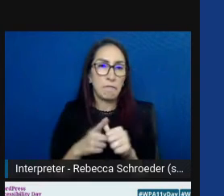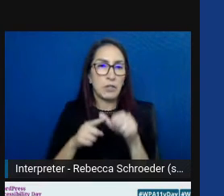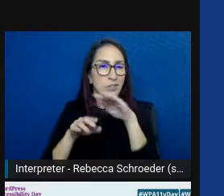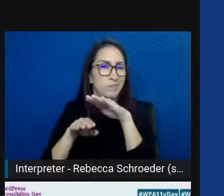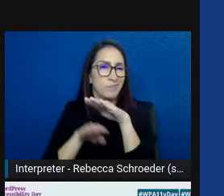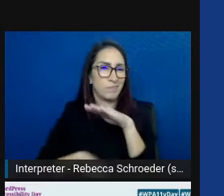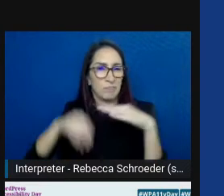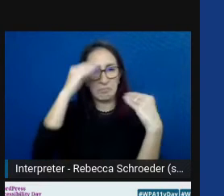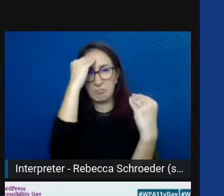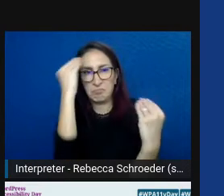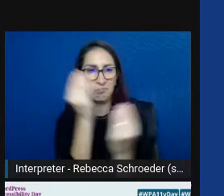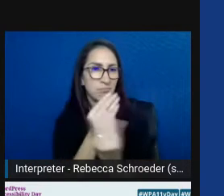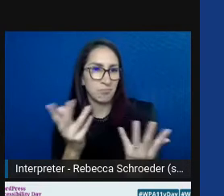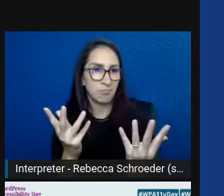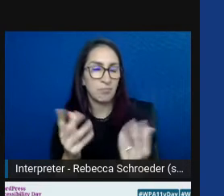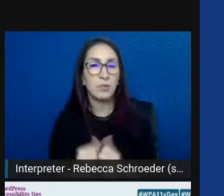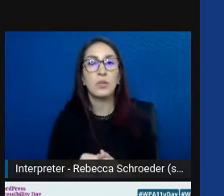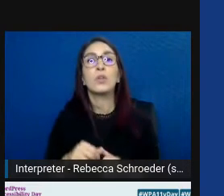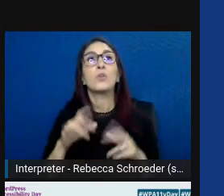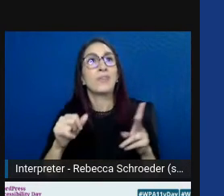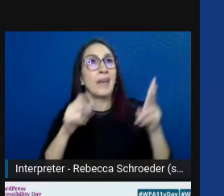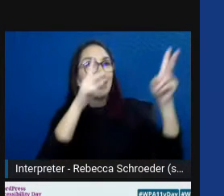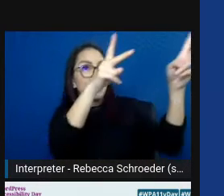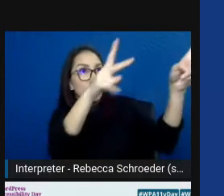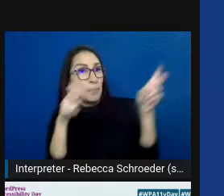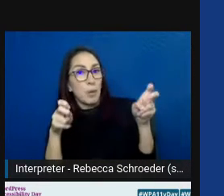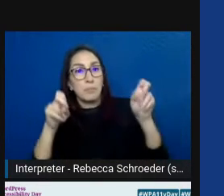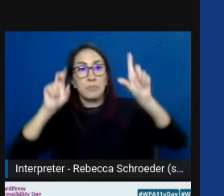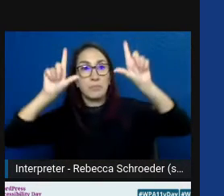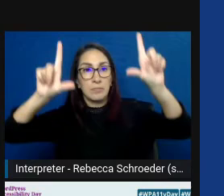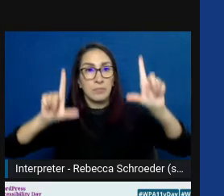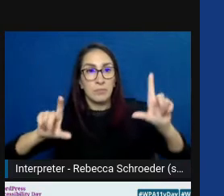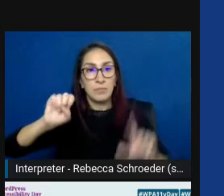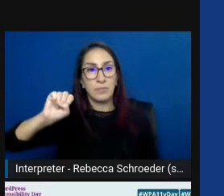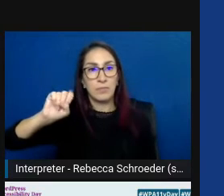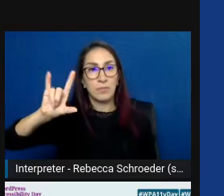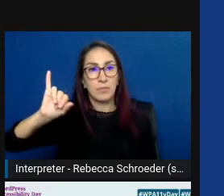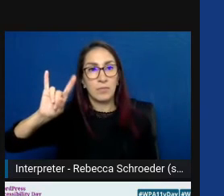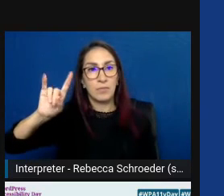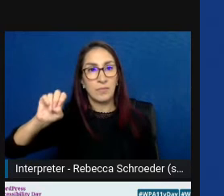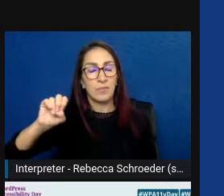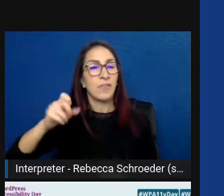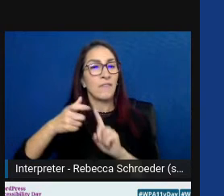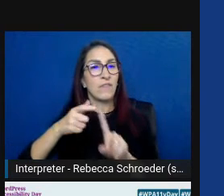You can grab the slides, they're online from bit.ly/a11y-day-wp.